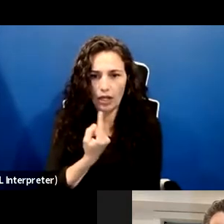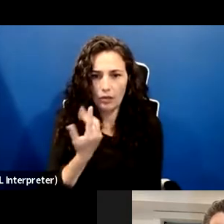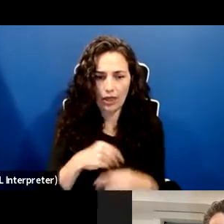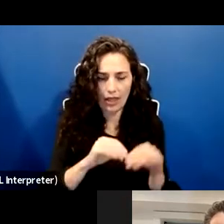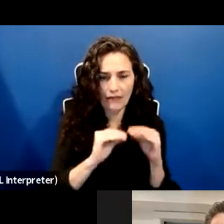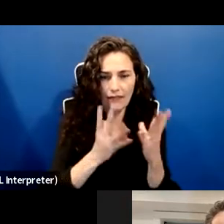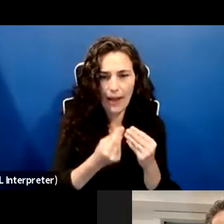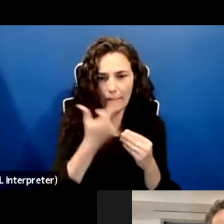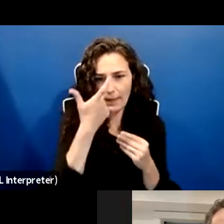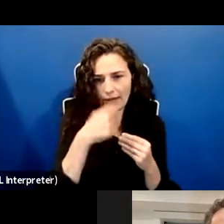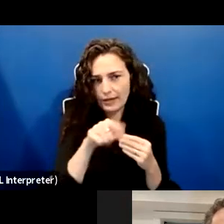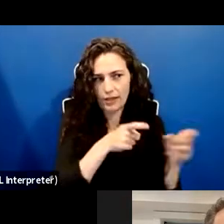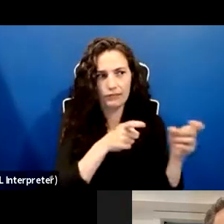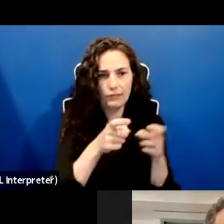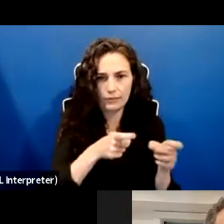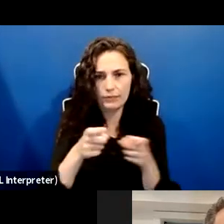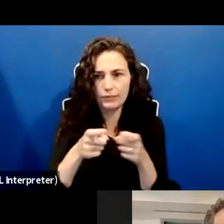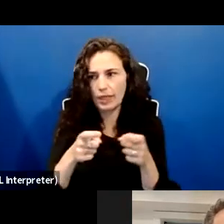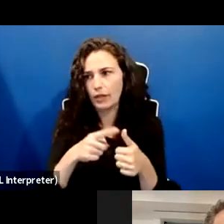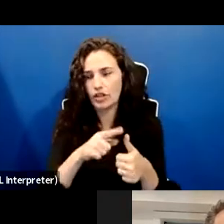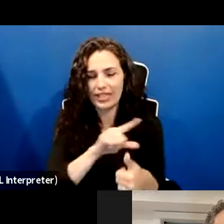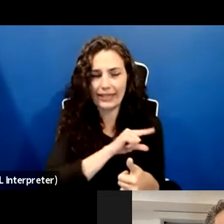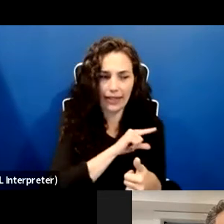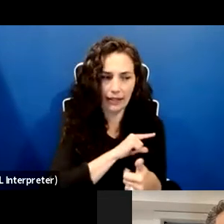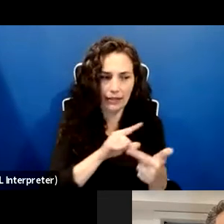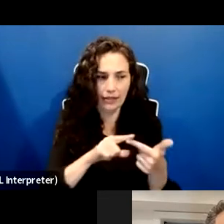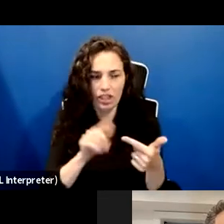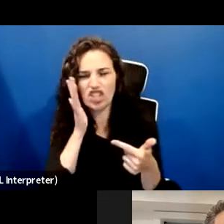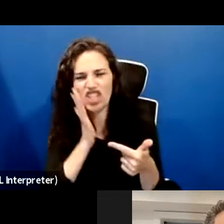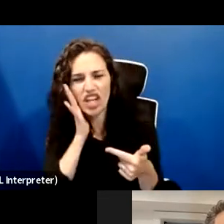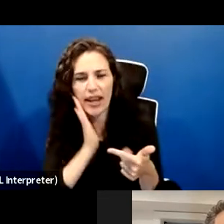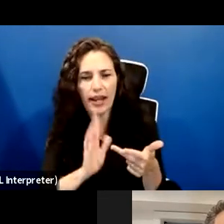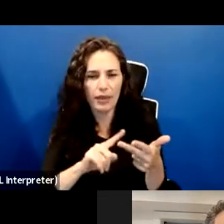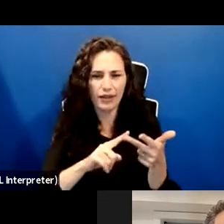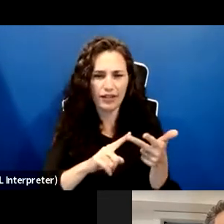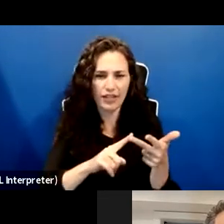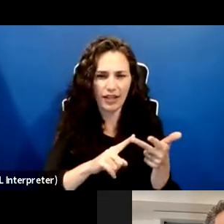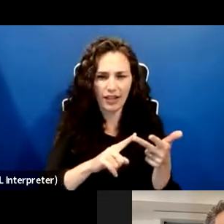And there's guilt and there's shame and there's, their family can fall apart.